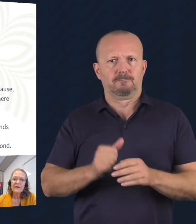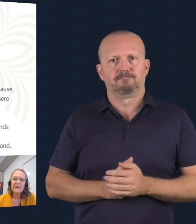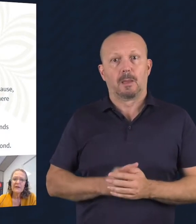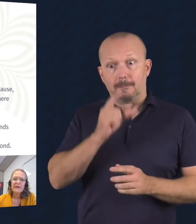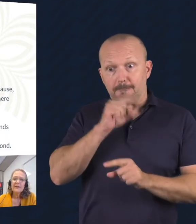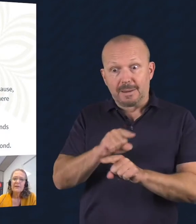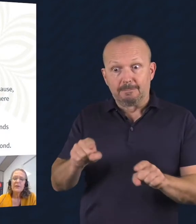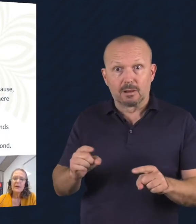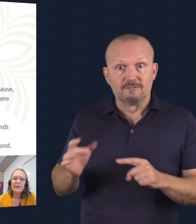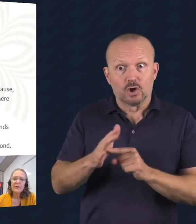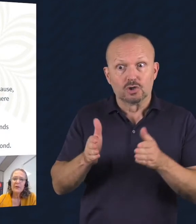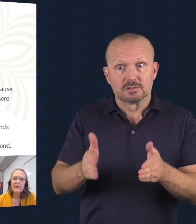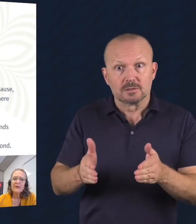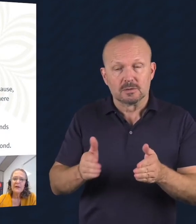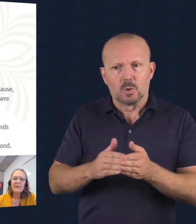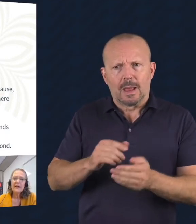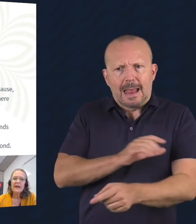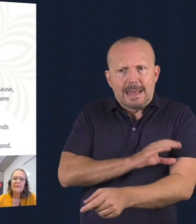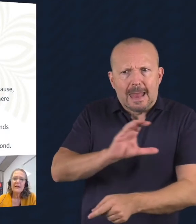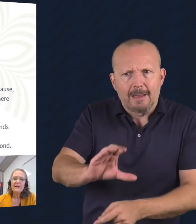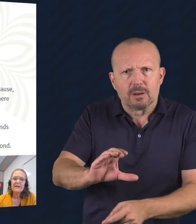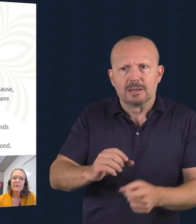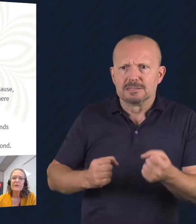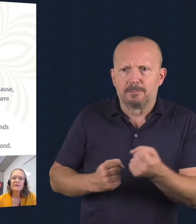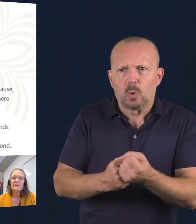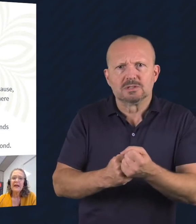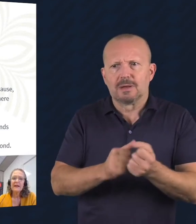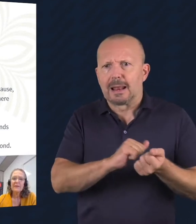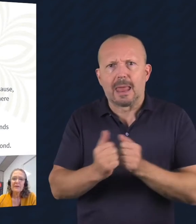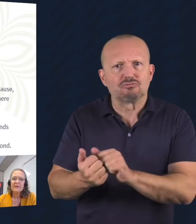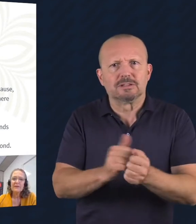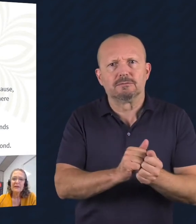to put people first and be enabling, supportive and collaborative,